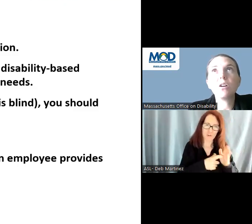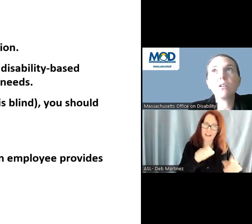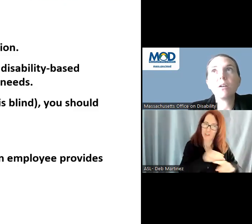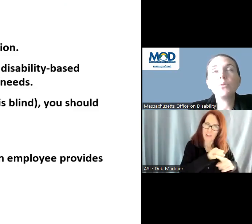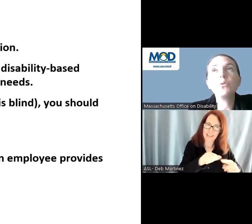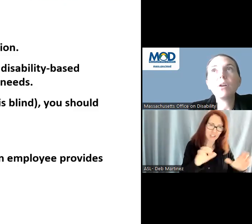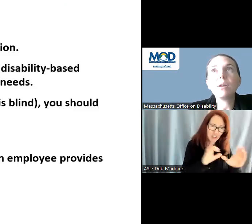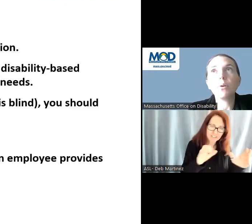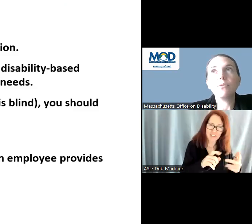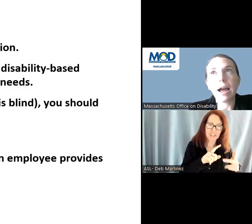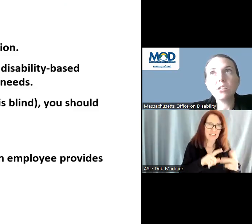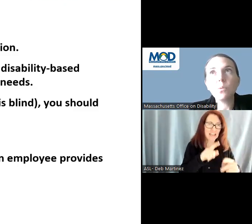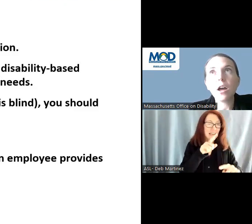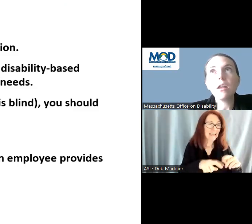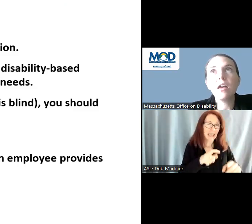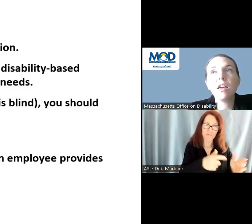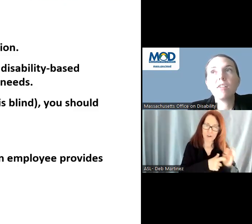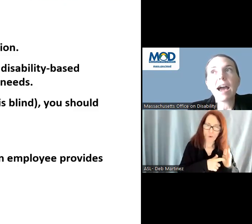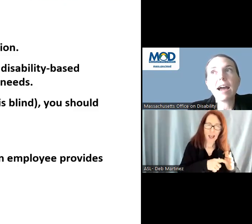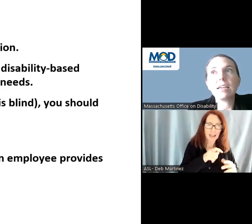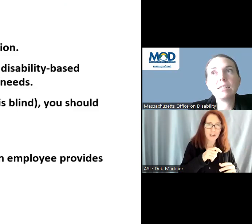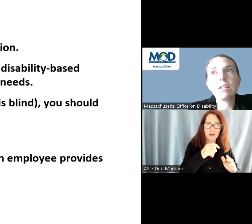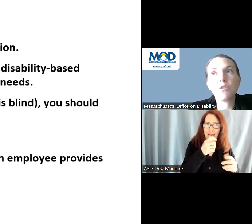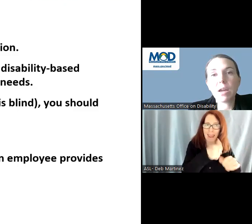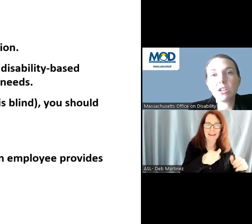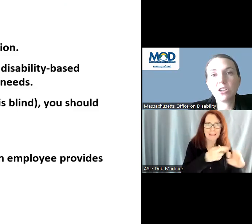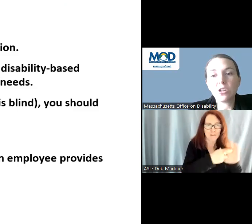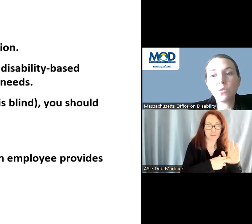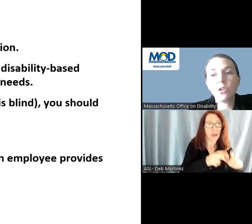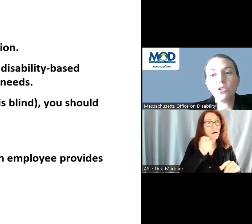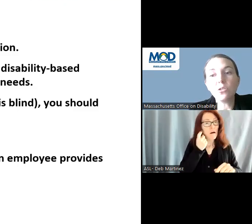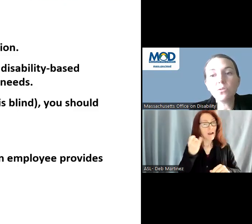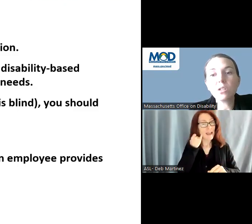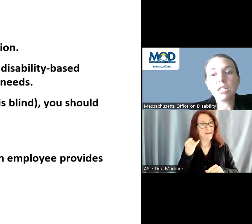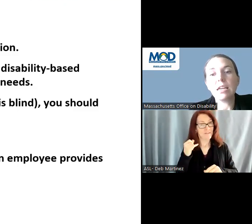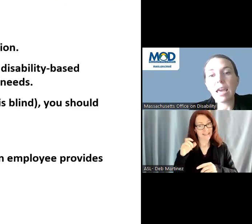but if the employee provides one that is information that you could use to gauge the